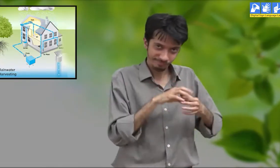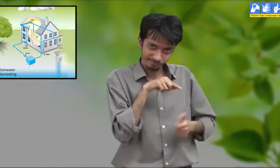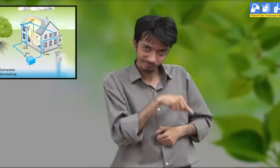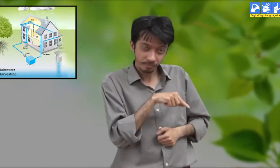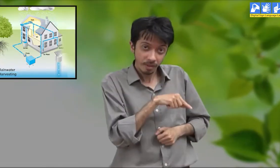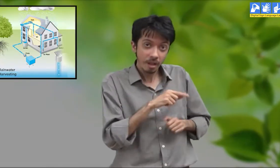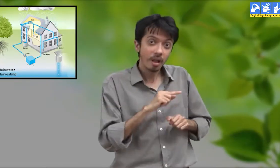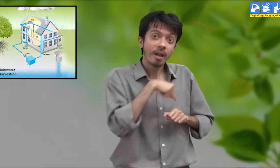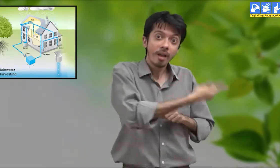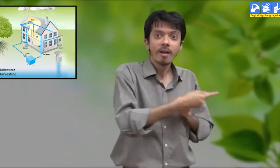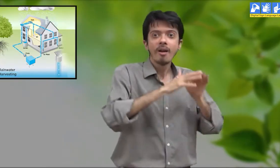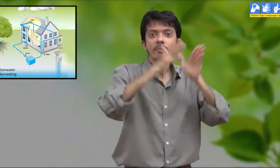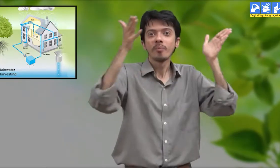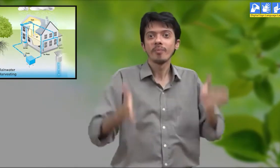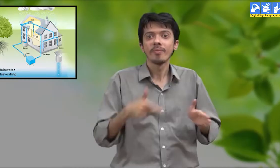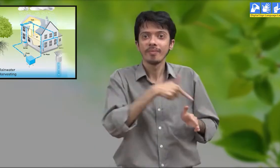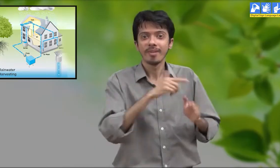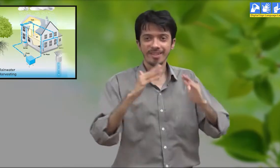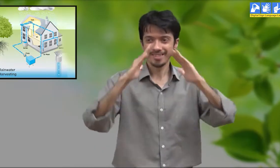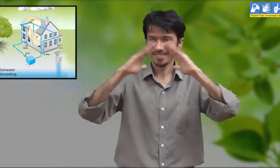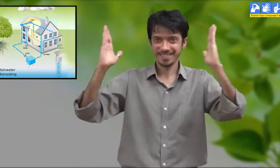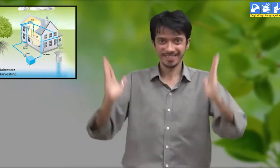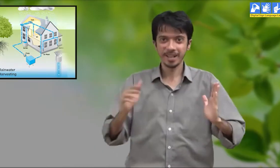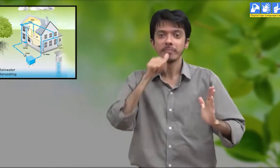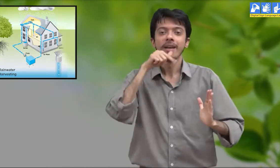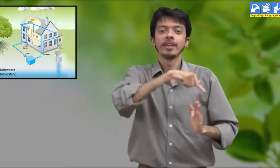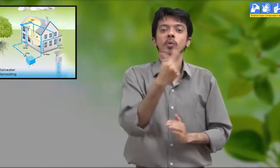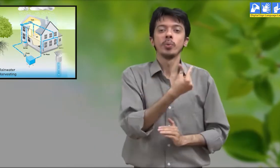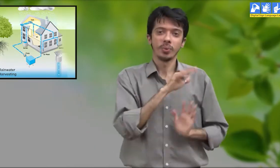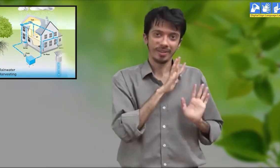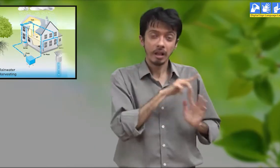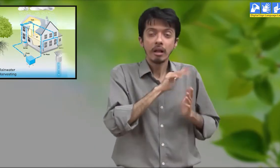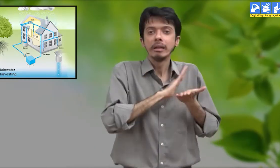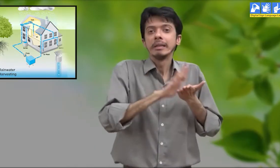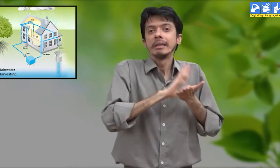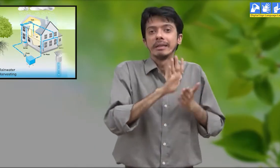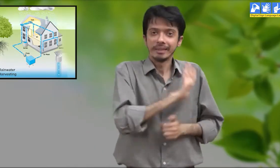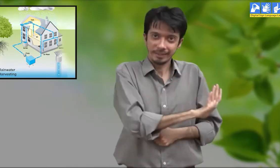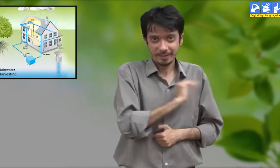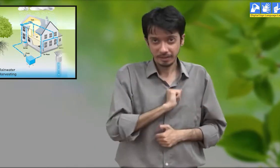by adopting artificial recharge techniques to meet the household needs through storage in tanks.